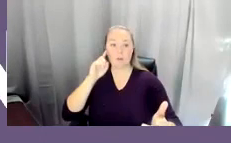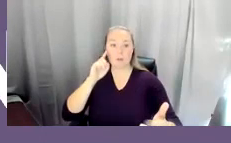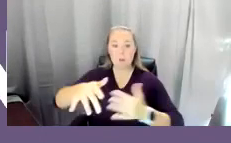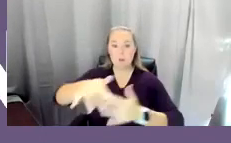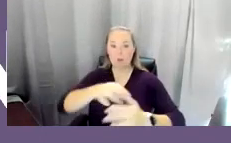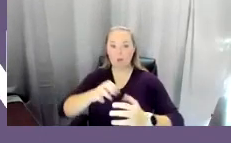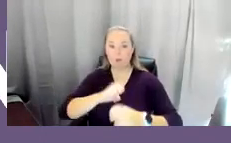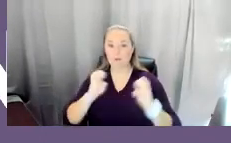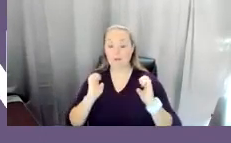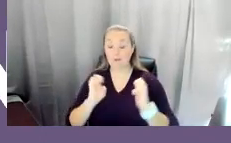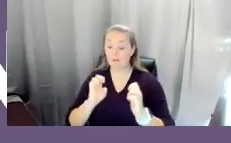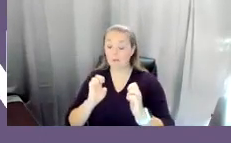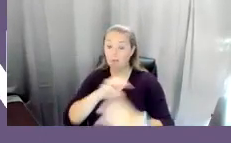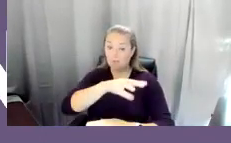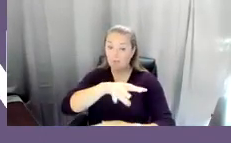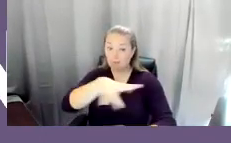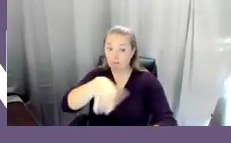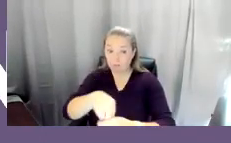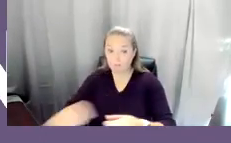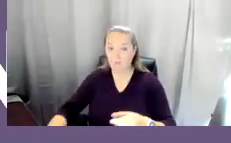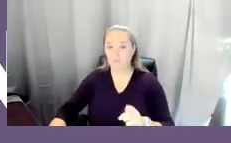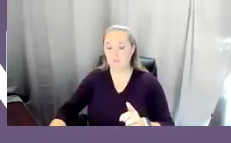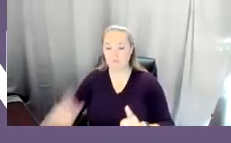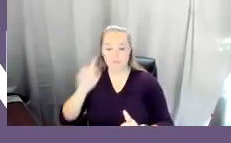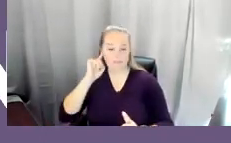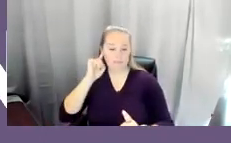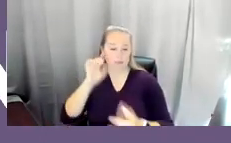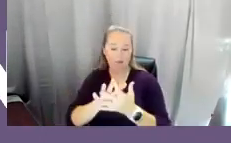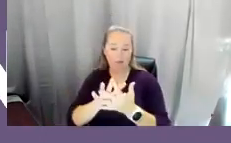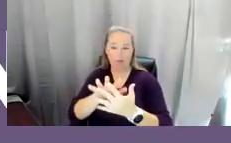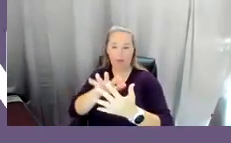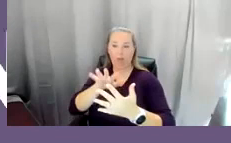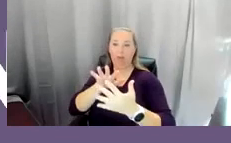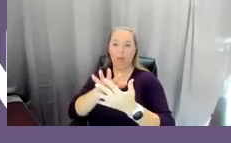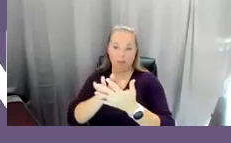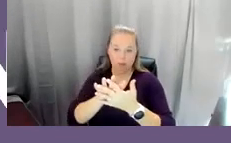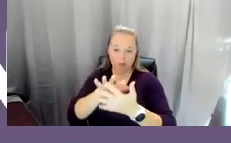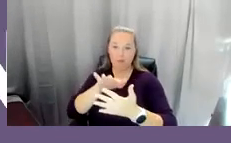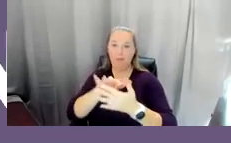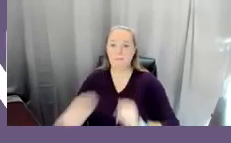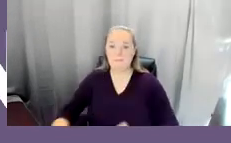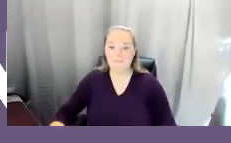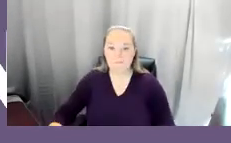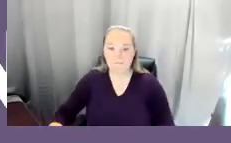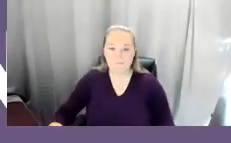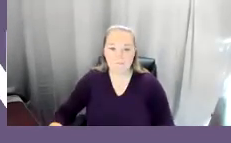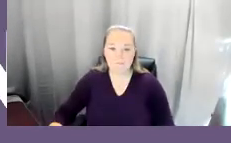OVERVIEW OF THE SOCIAL ENGAGEMENT STRATEGY AND THEN